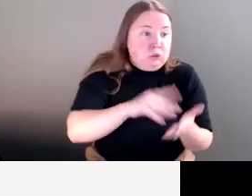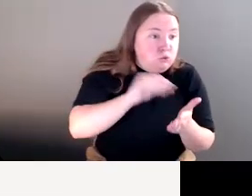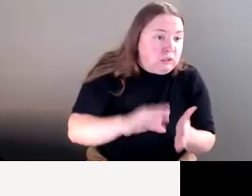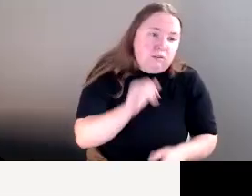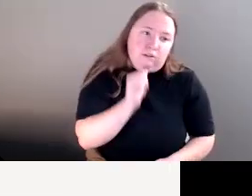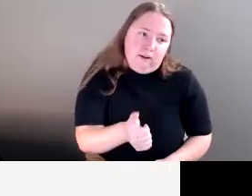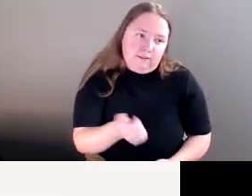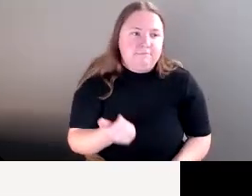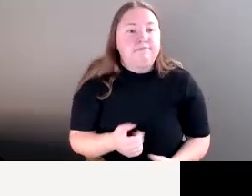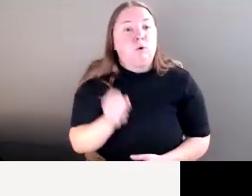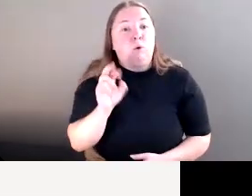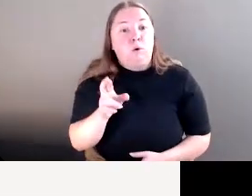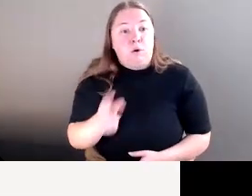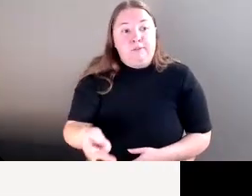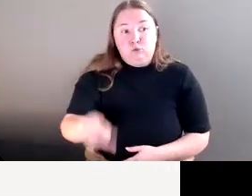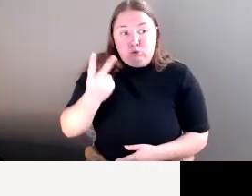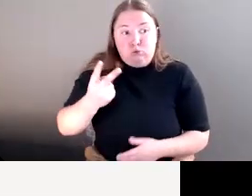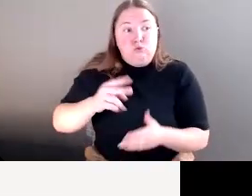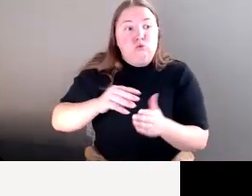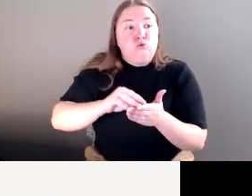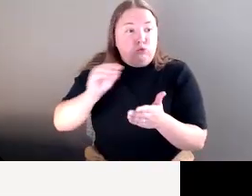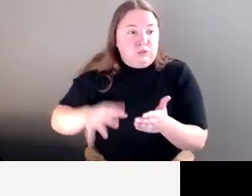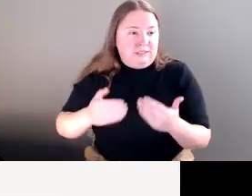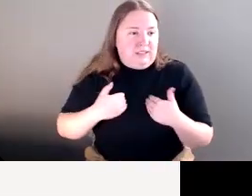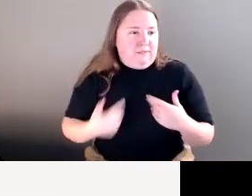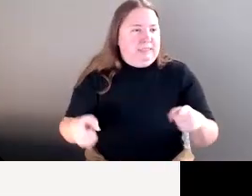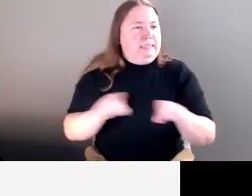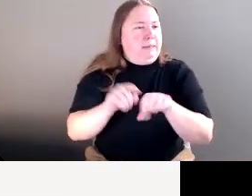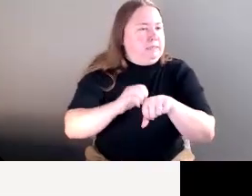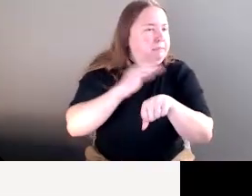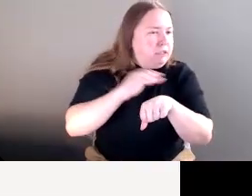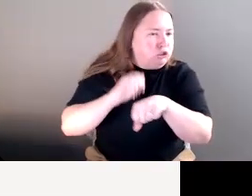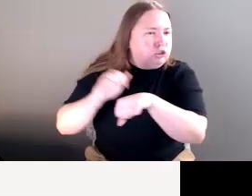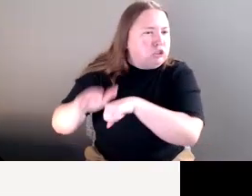or if two students have the same submissions. And a weird,